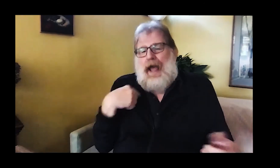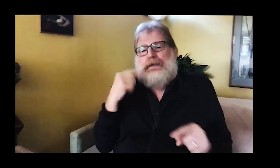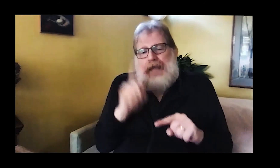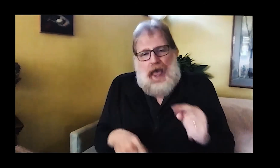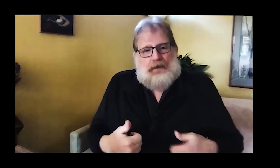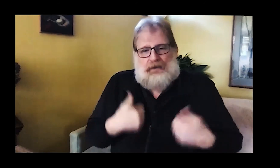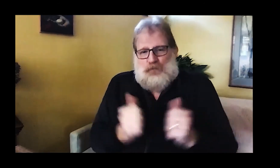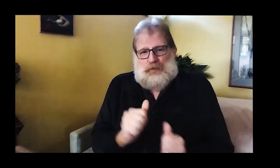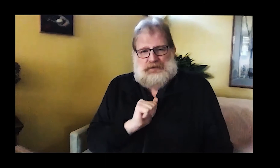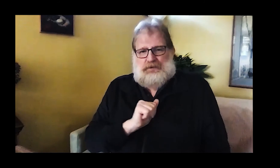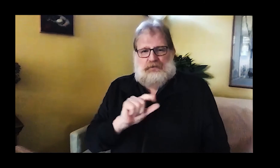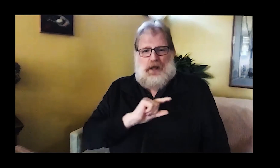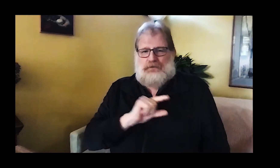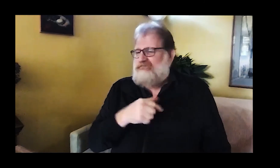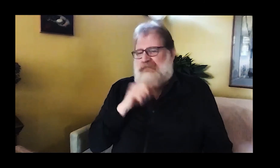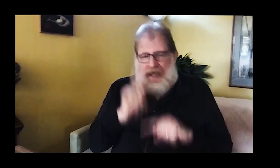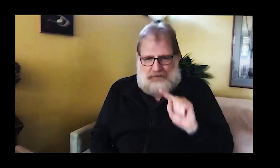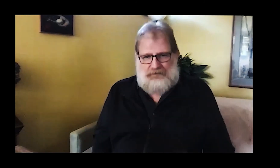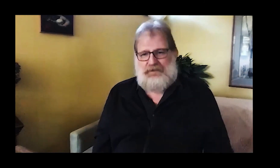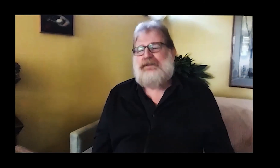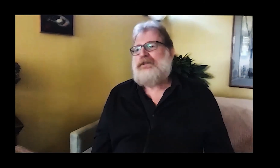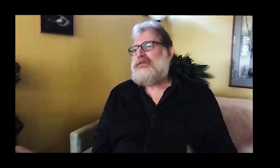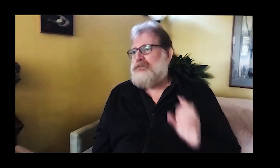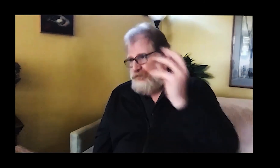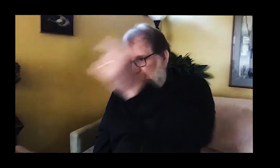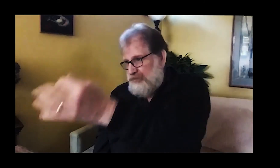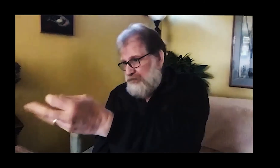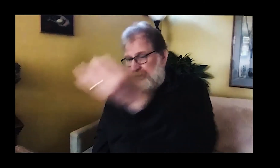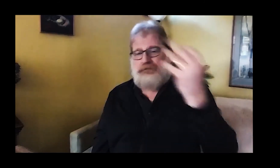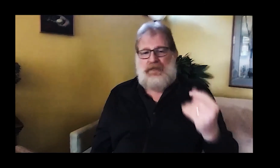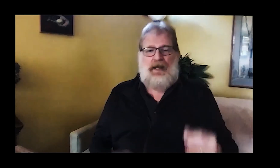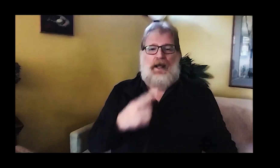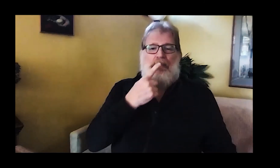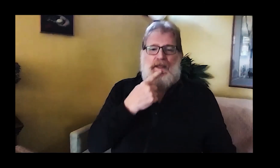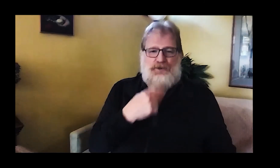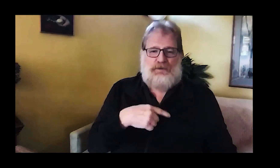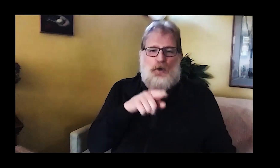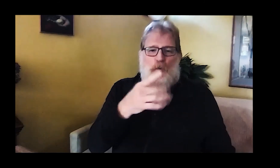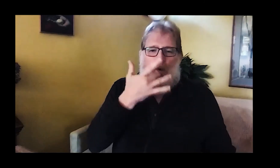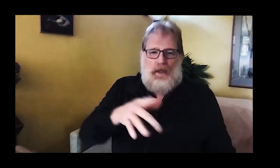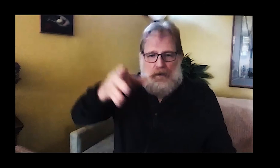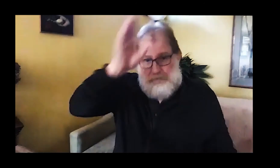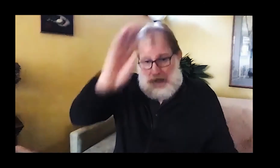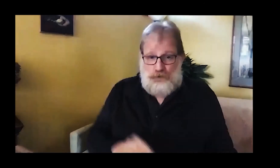I just could not live with myself. I couldn't take the guilt of having done that. So they said,